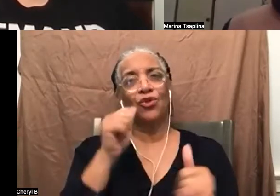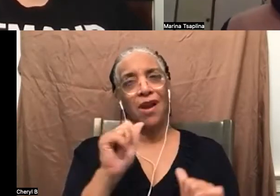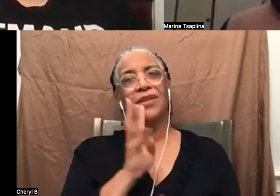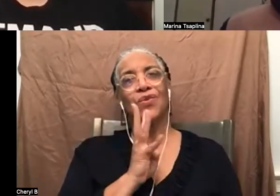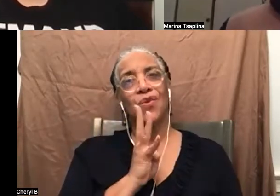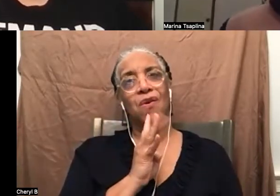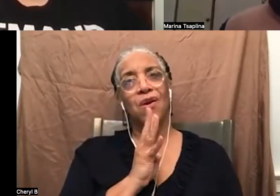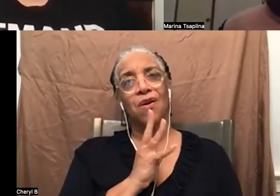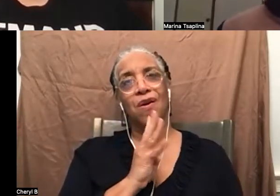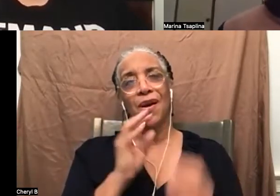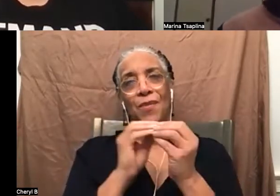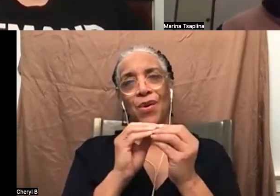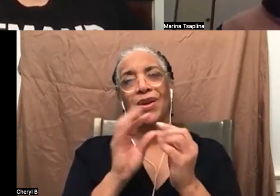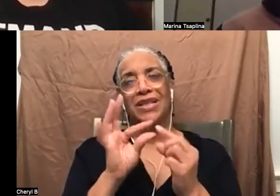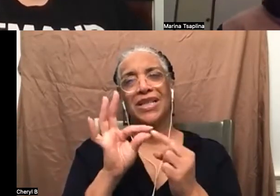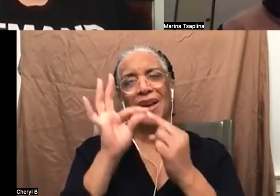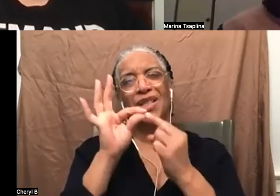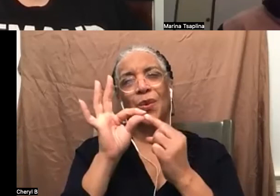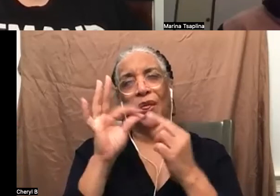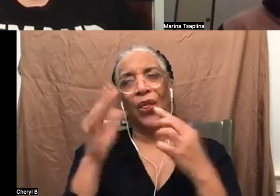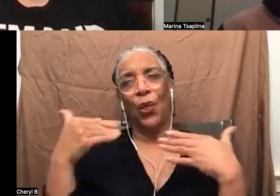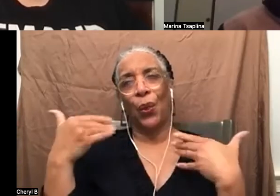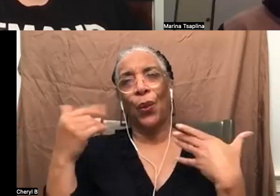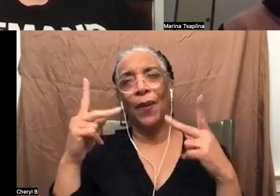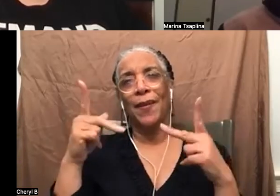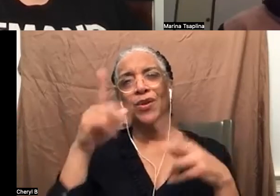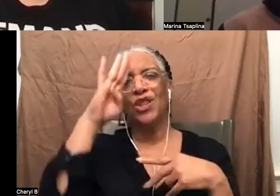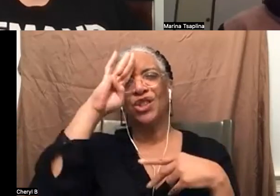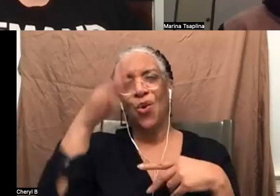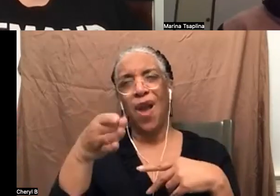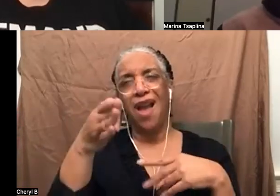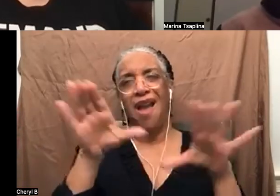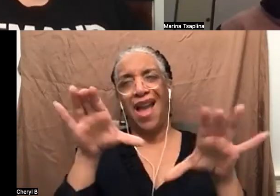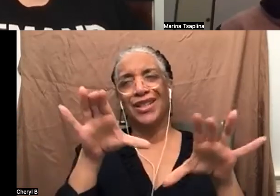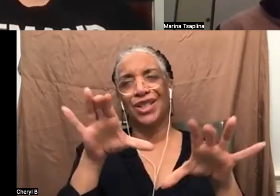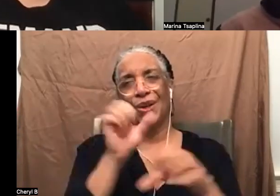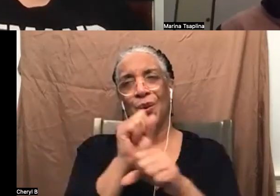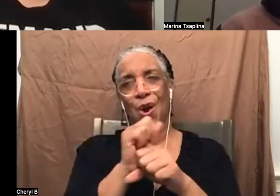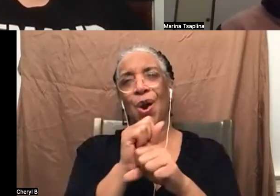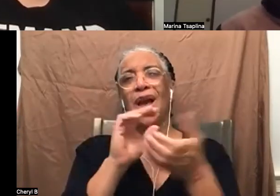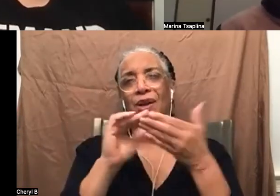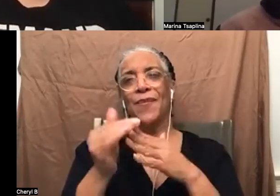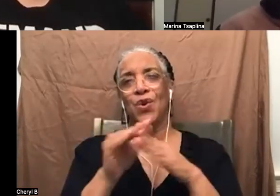especially with youth doing direct action work. This community organizing work. You have to take time